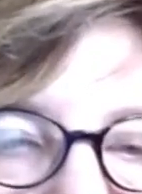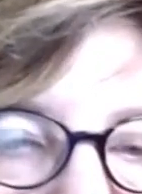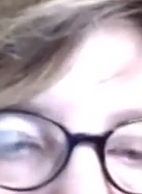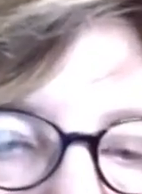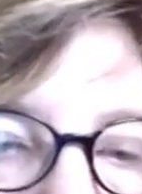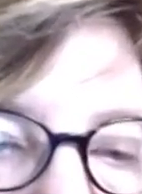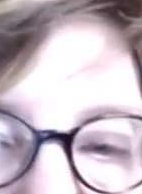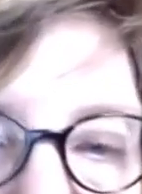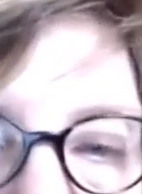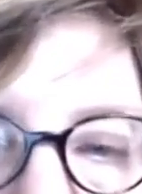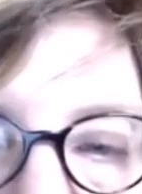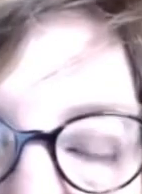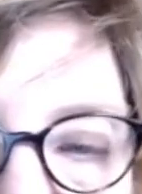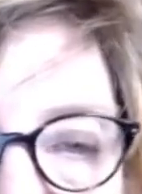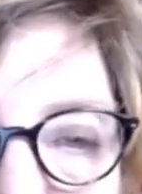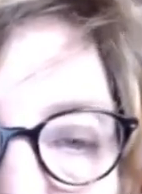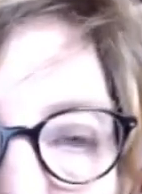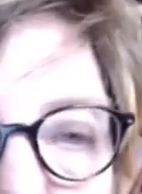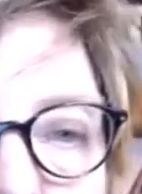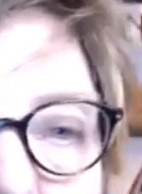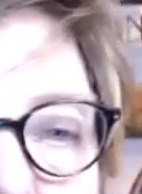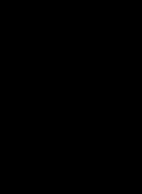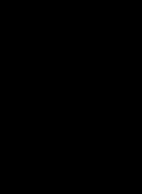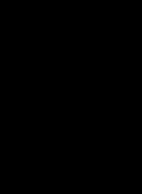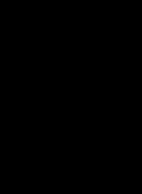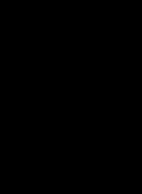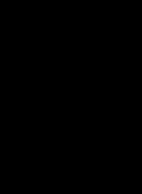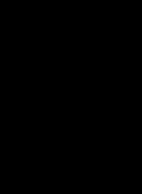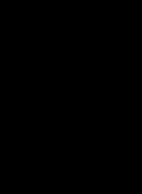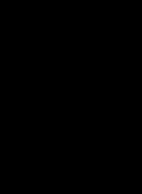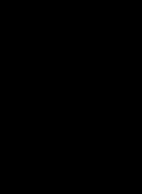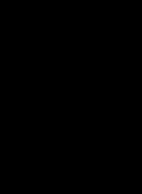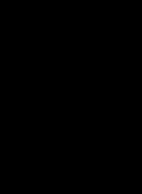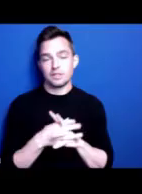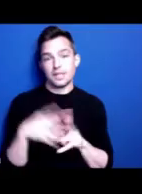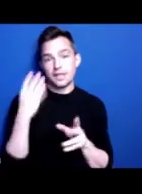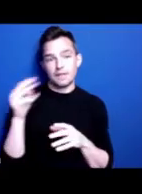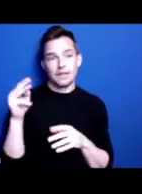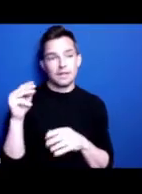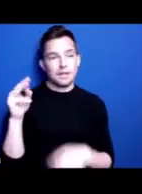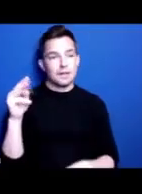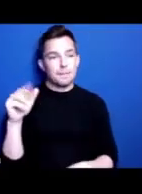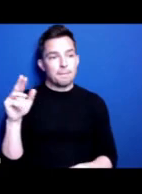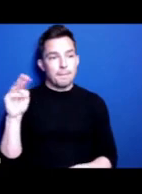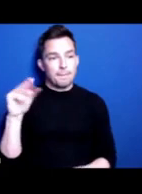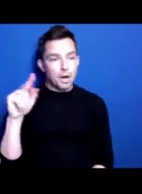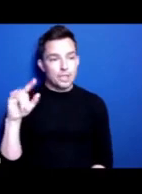Judy Dettmer: Thank you so much, Eric. Really appreciate you sharing your story. If Martin is ready, let's have you go ahead. Martin Kerrigan: Hello,